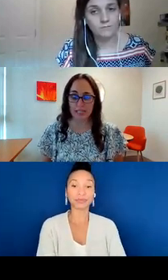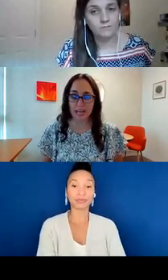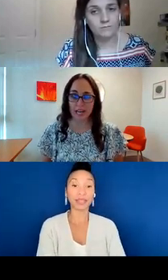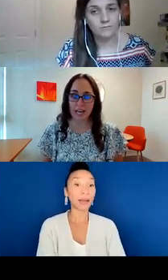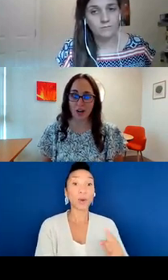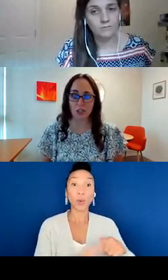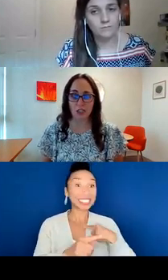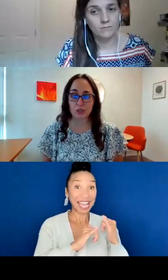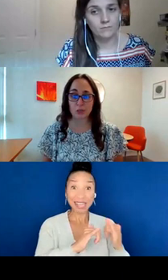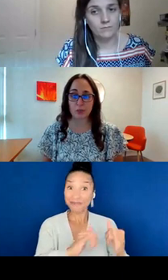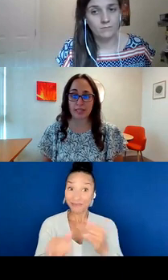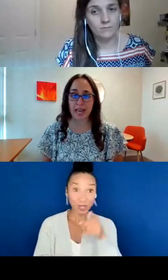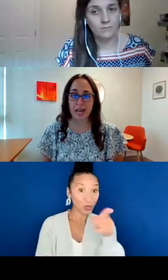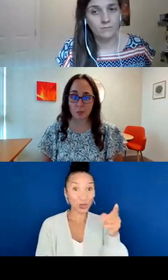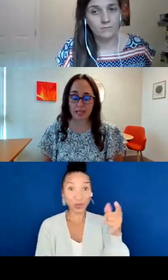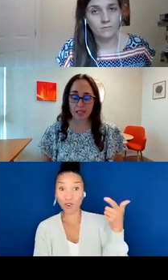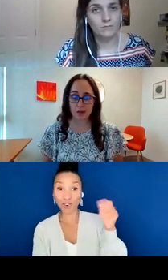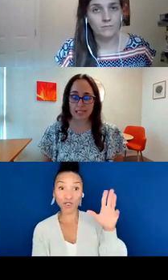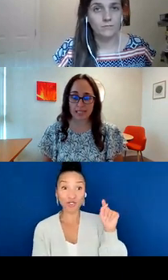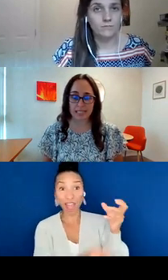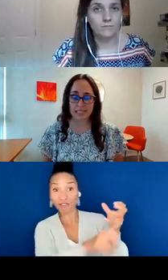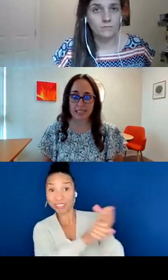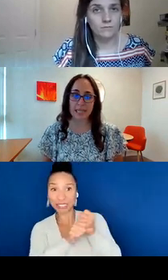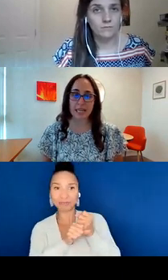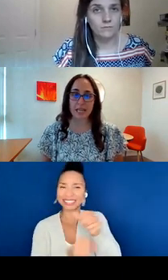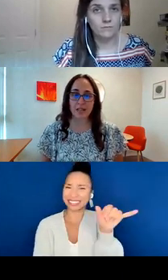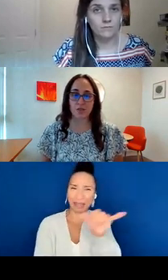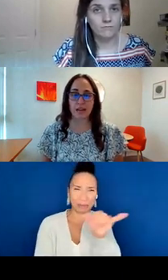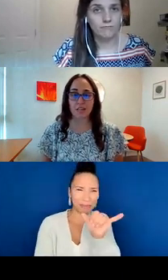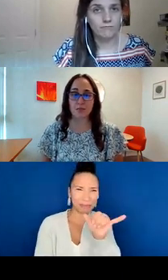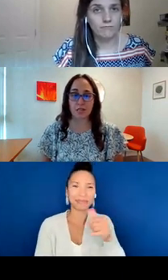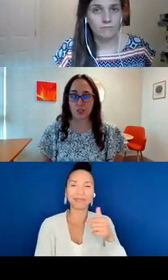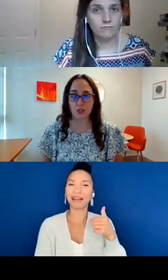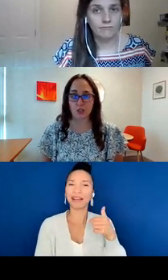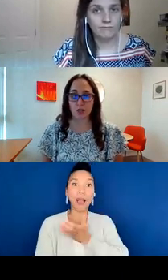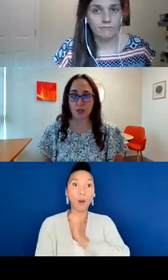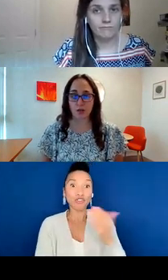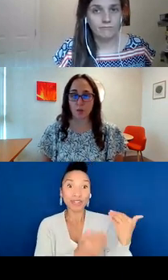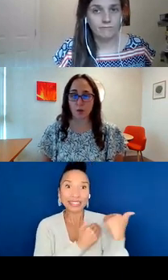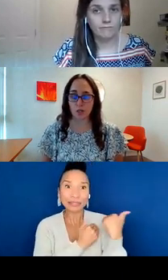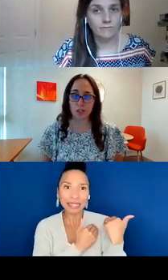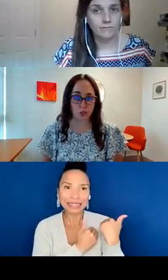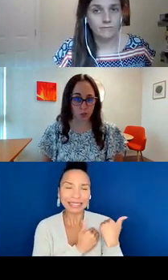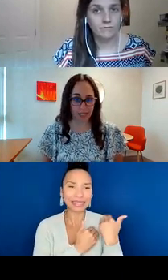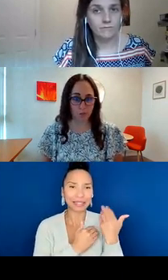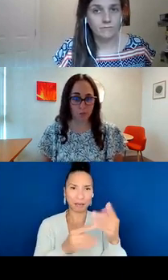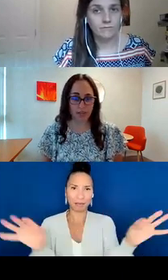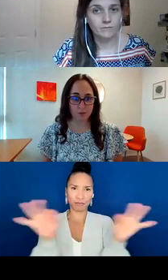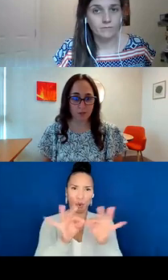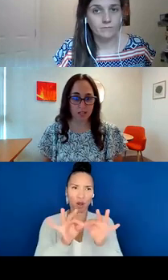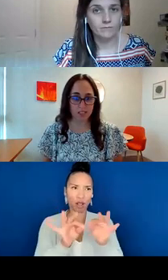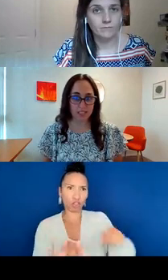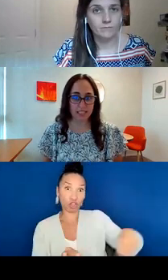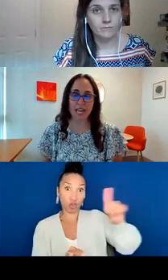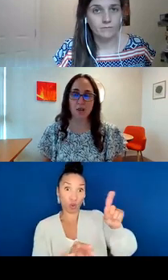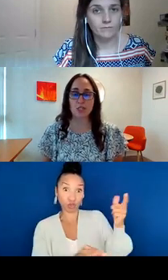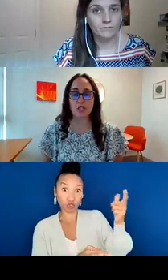We are charged with helping grantees track and measure the work they're doing with VAWA dollars.